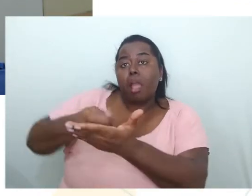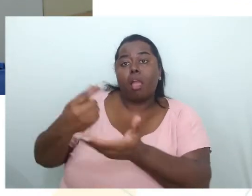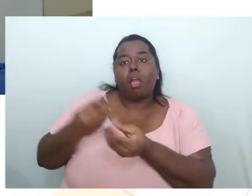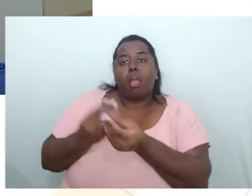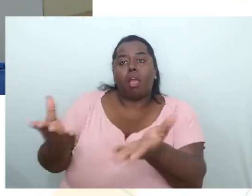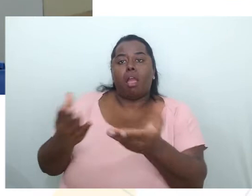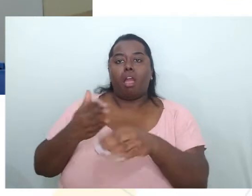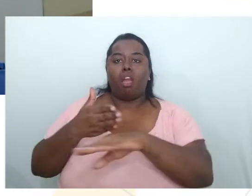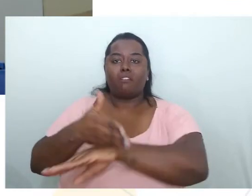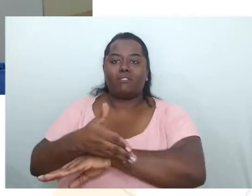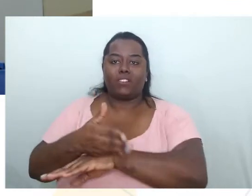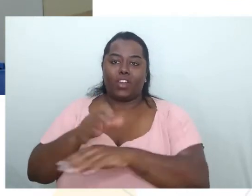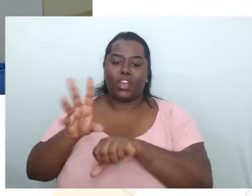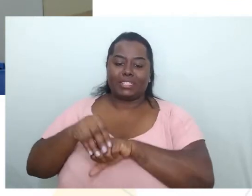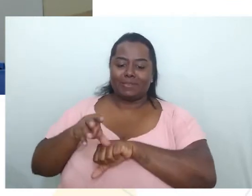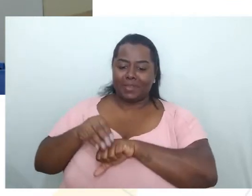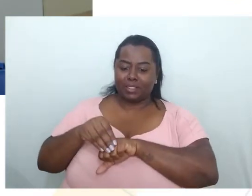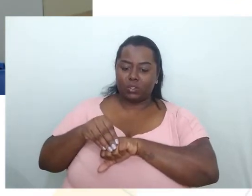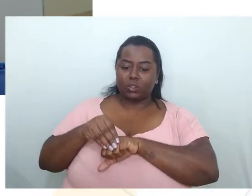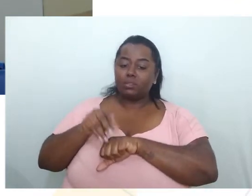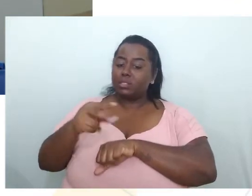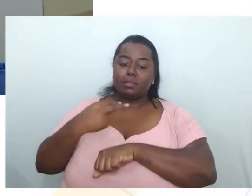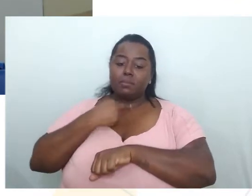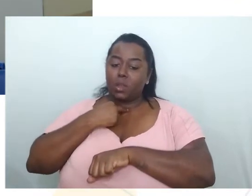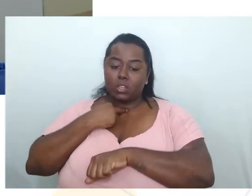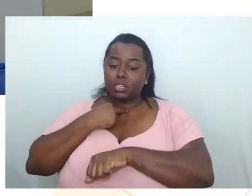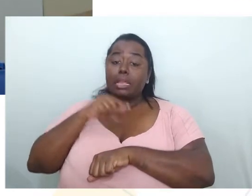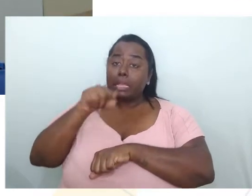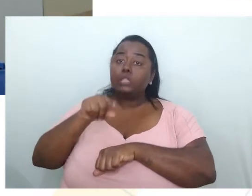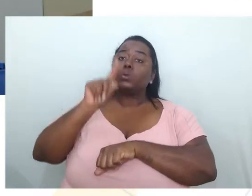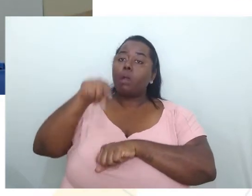shouldn't be able to charge money. So, this is the idea of opening scholarship